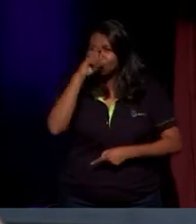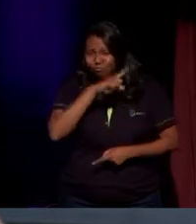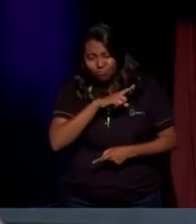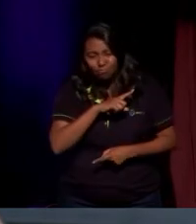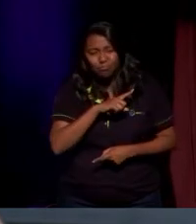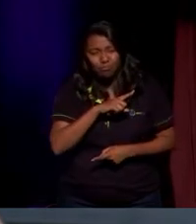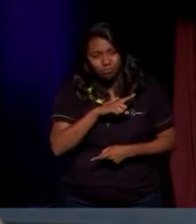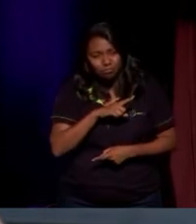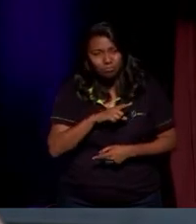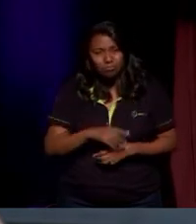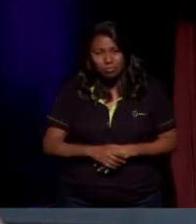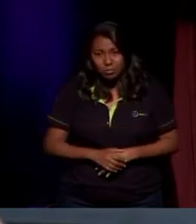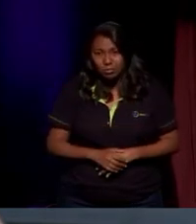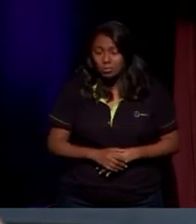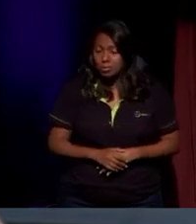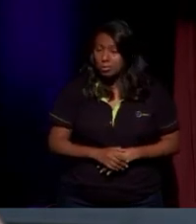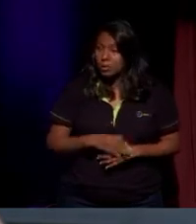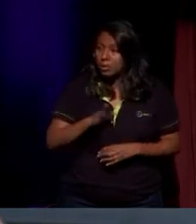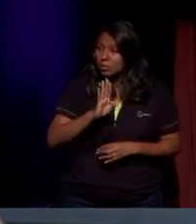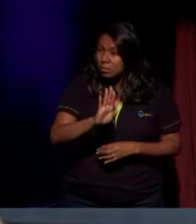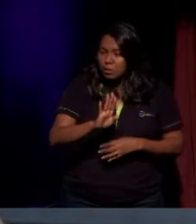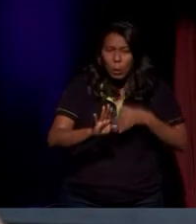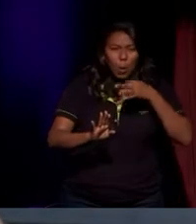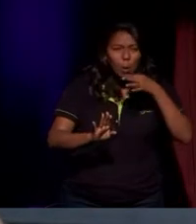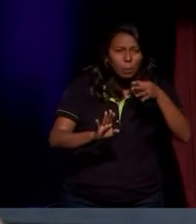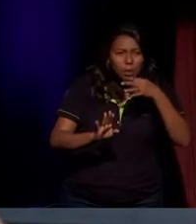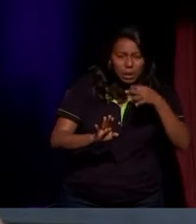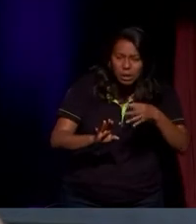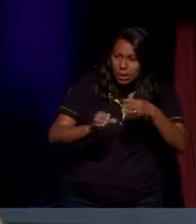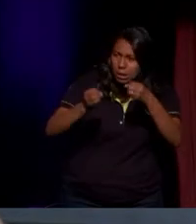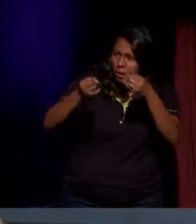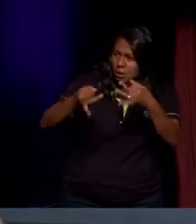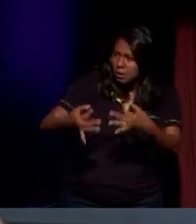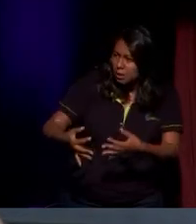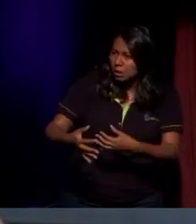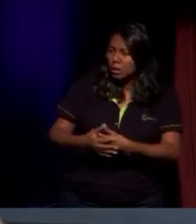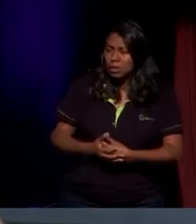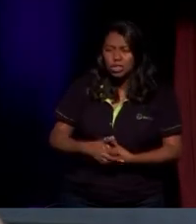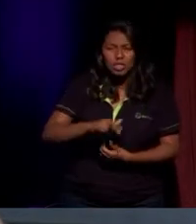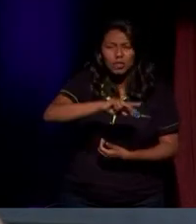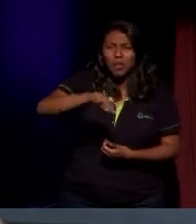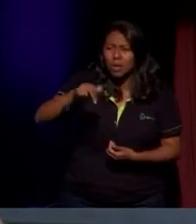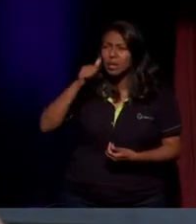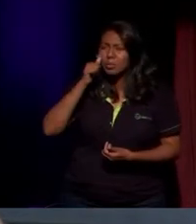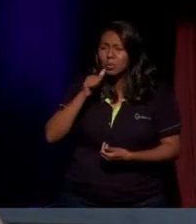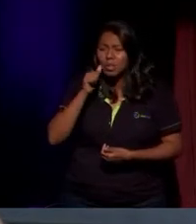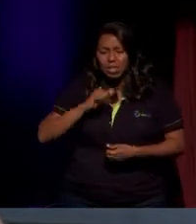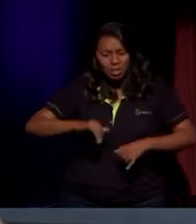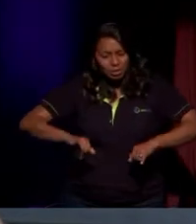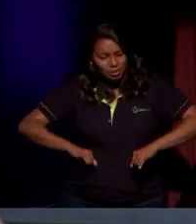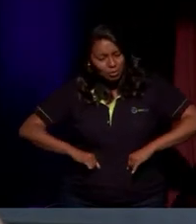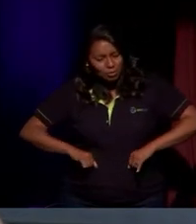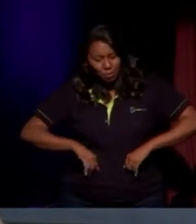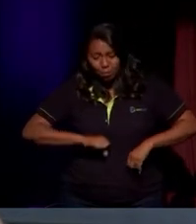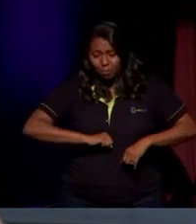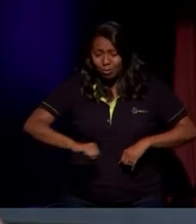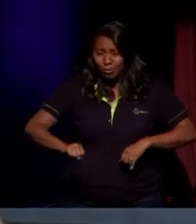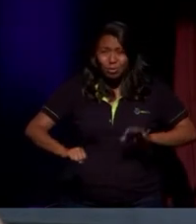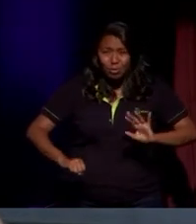but where we brought documentaries, we brought voices of women who had undergone clandestine abortion.